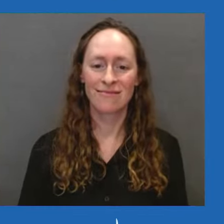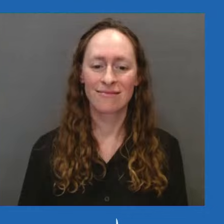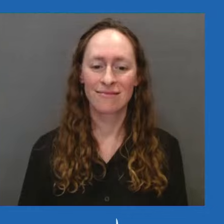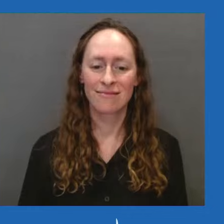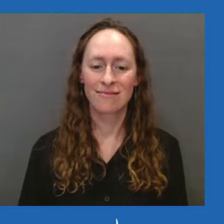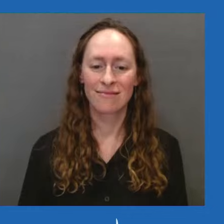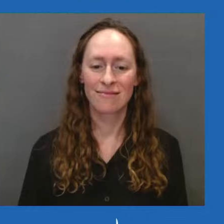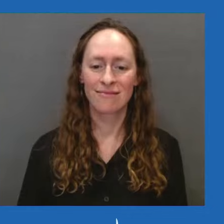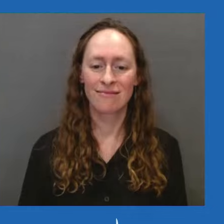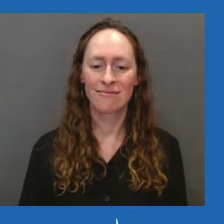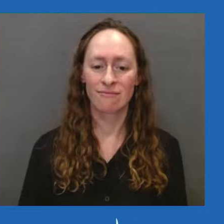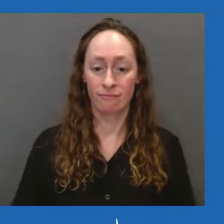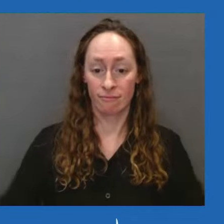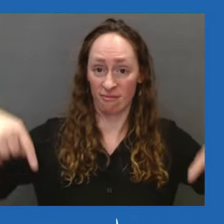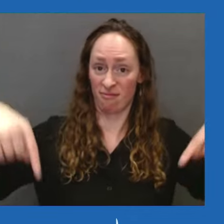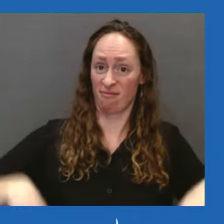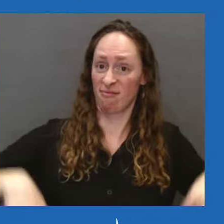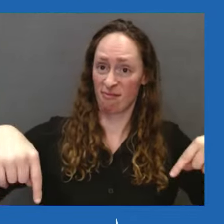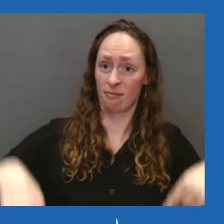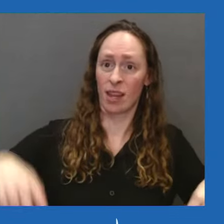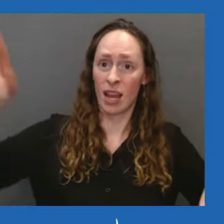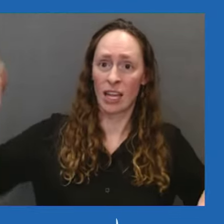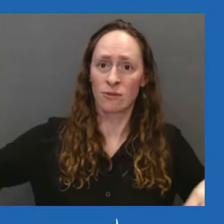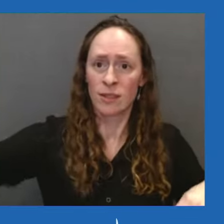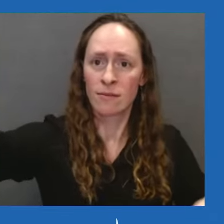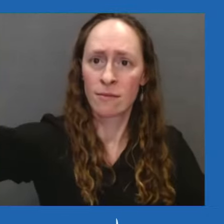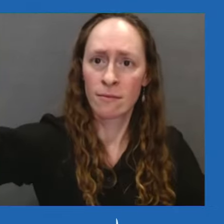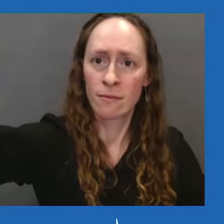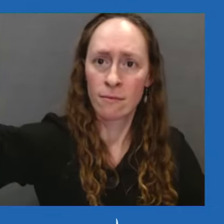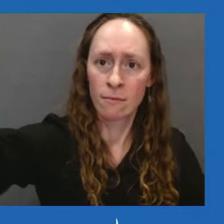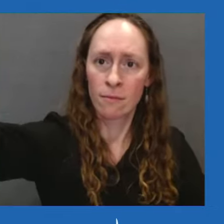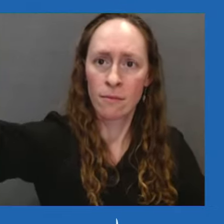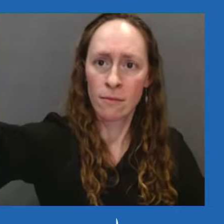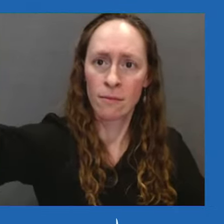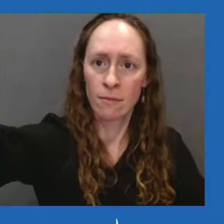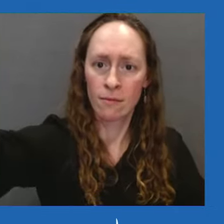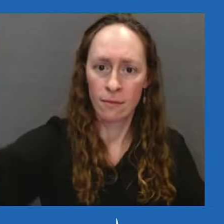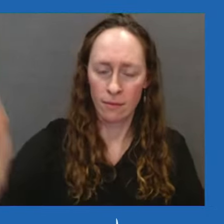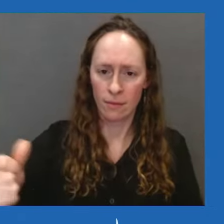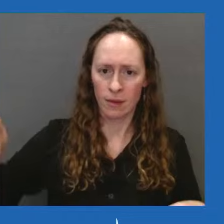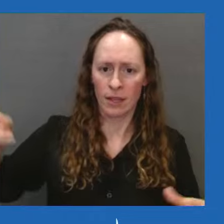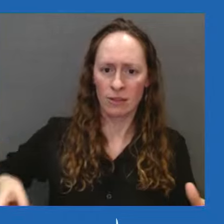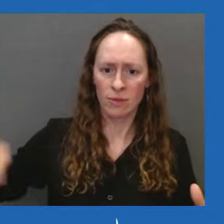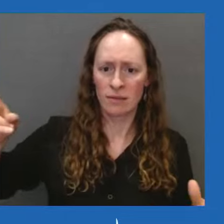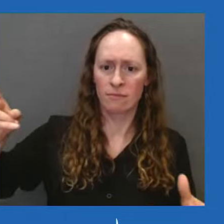it's part of the progress we're making growing the economy from the middle out and the bottom up, not the top down.